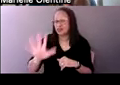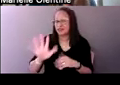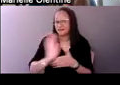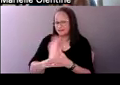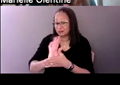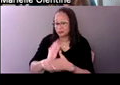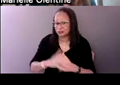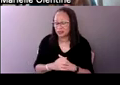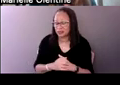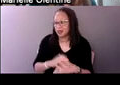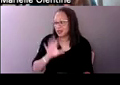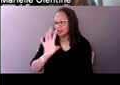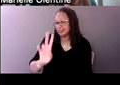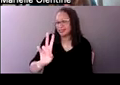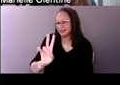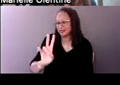selecting my film anymore. That is false. You can